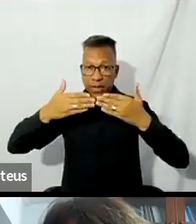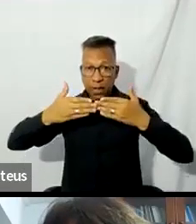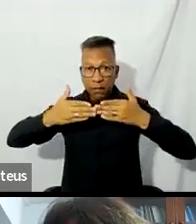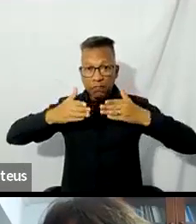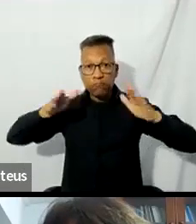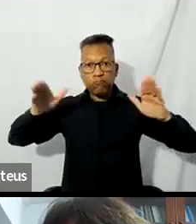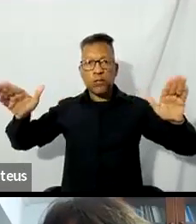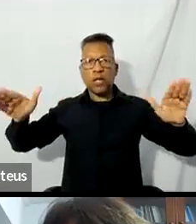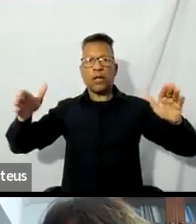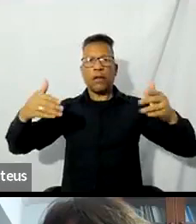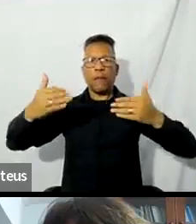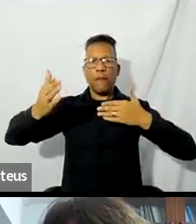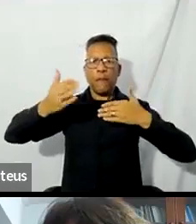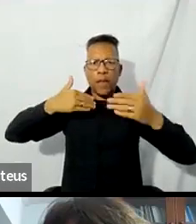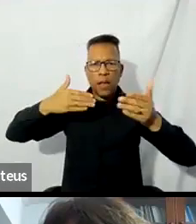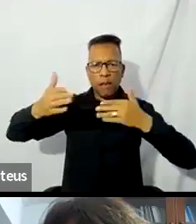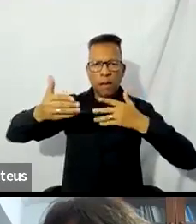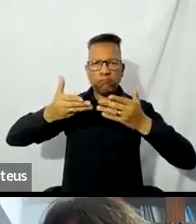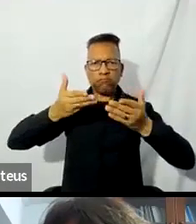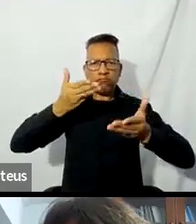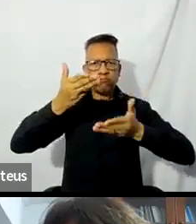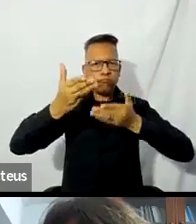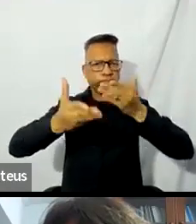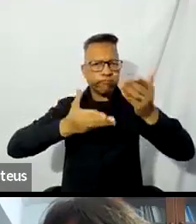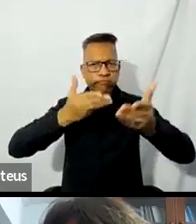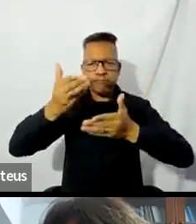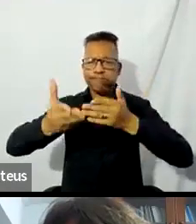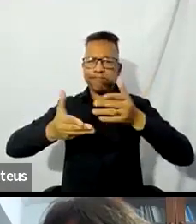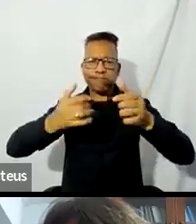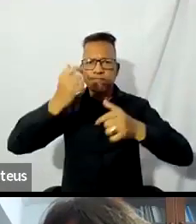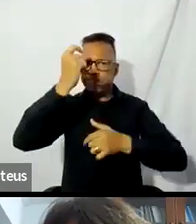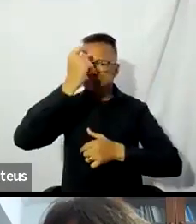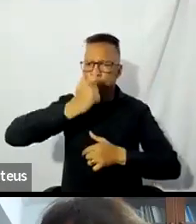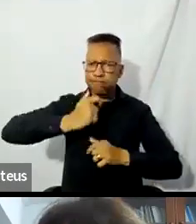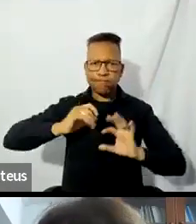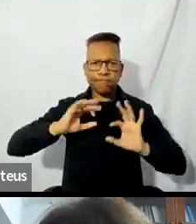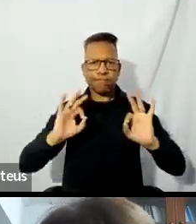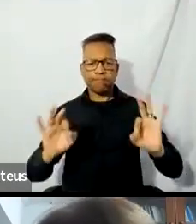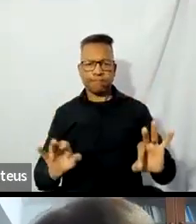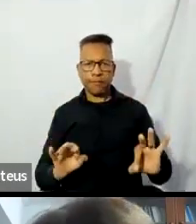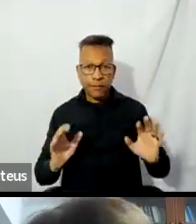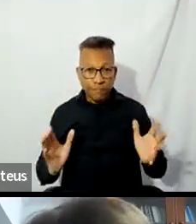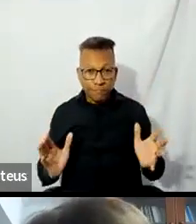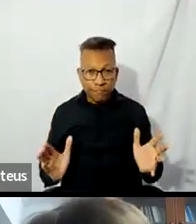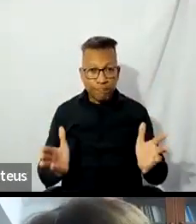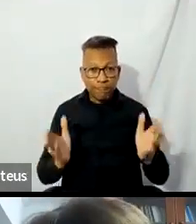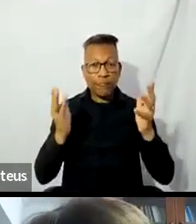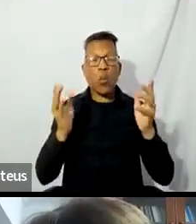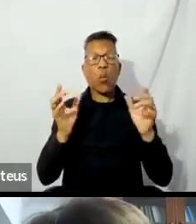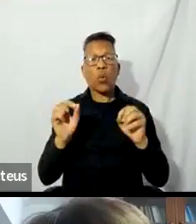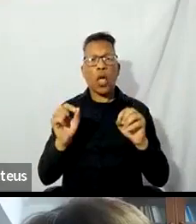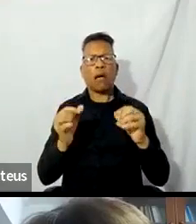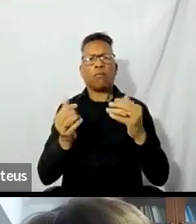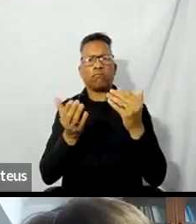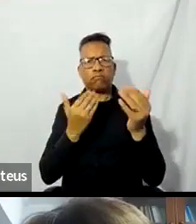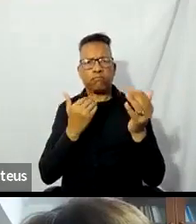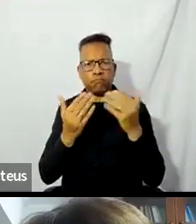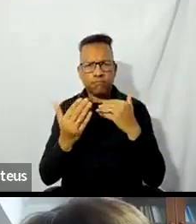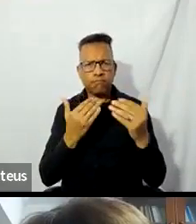you know they they they us. You know they they, they, they, they treated as people treated as people, the they they encourage dialogue dialogue, they encourage